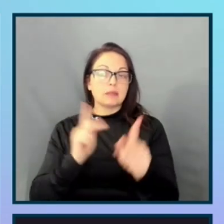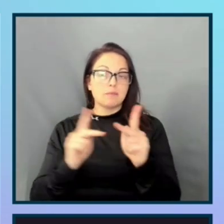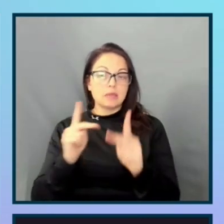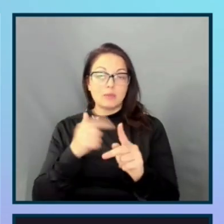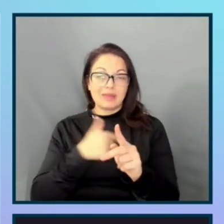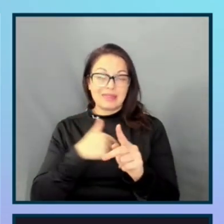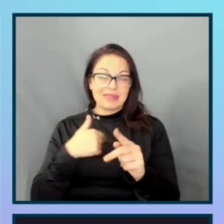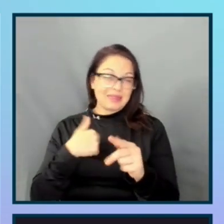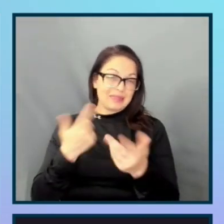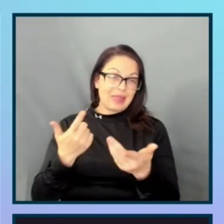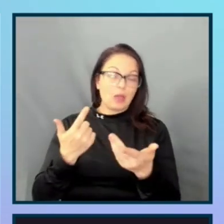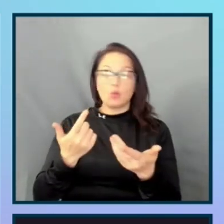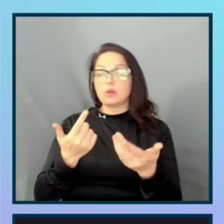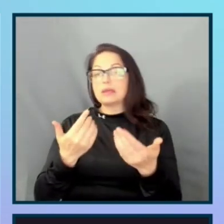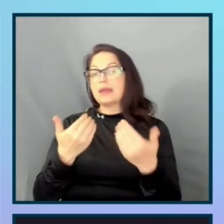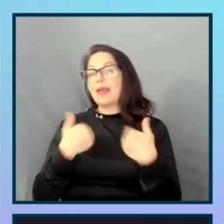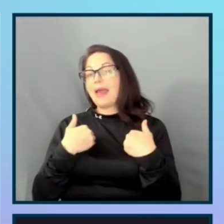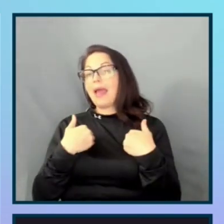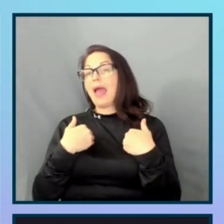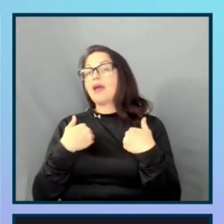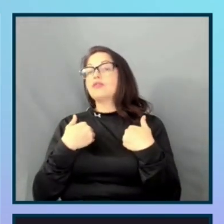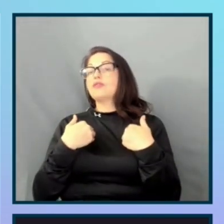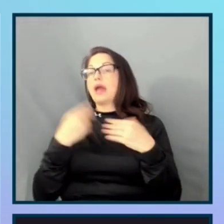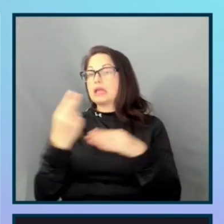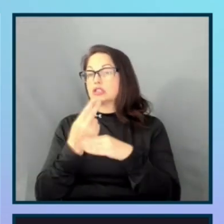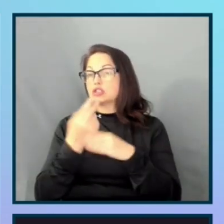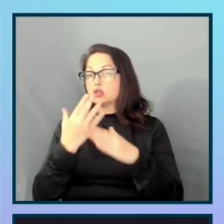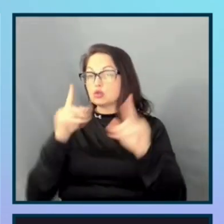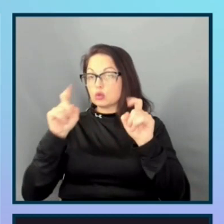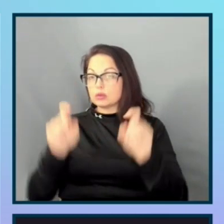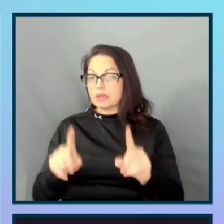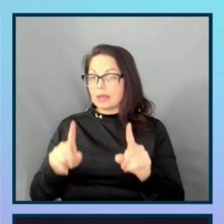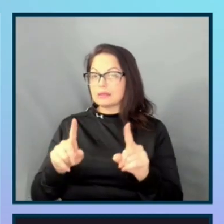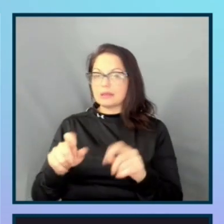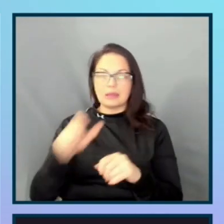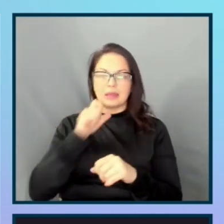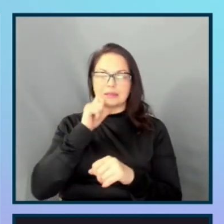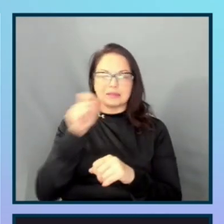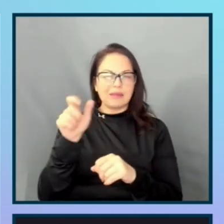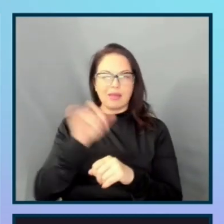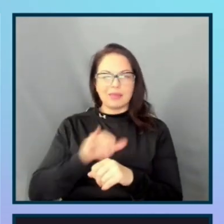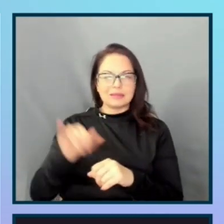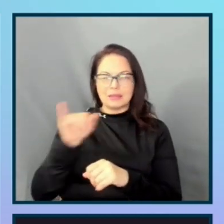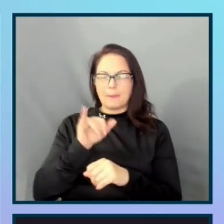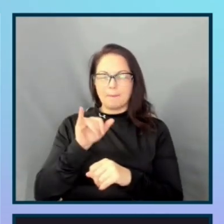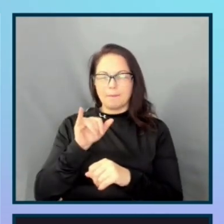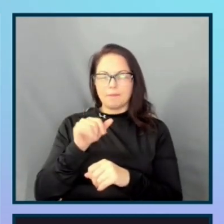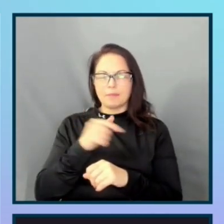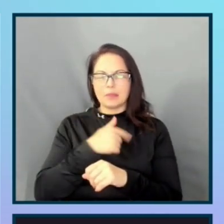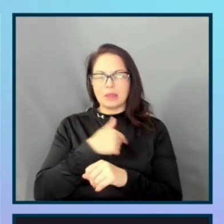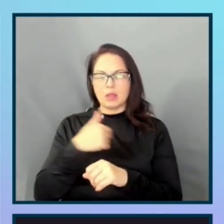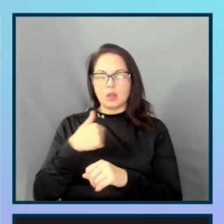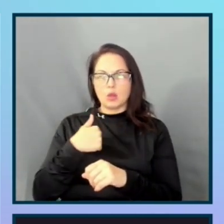it's not the same construct as it would be in many instances. We have to consider the impact of things like spoon theory.